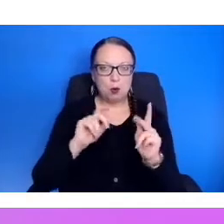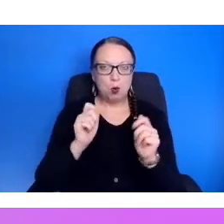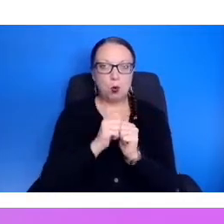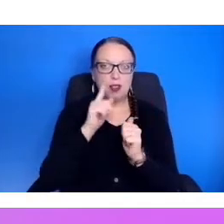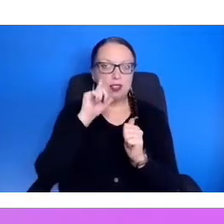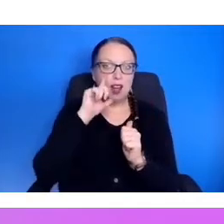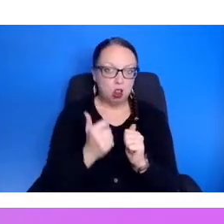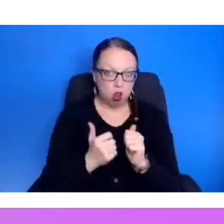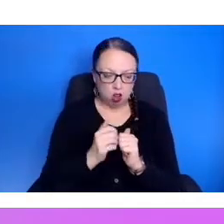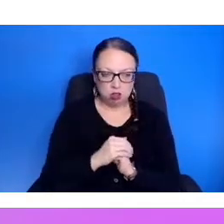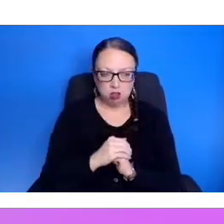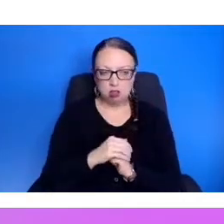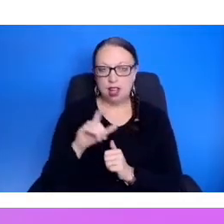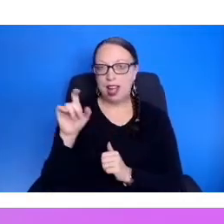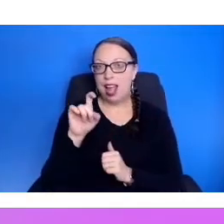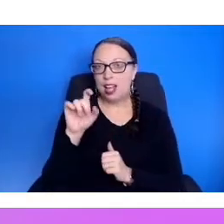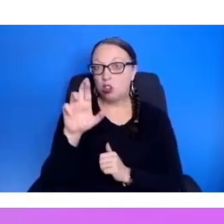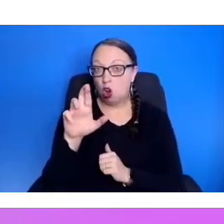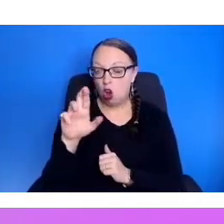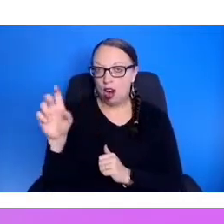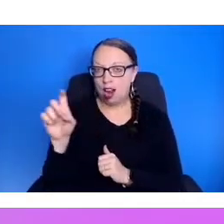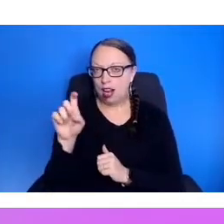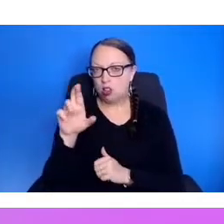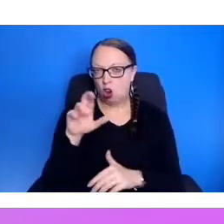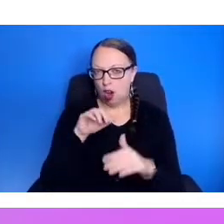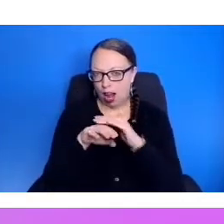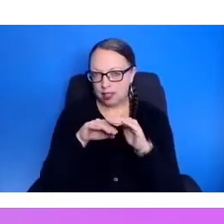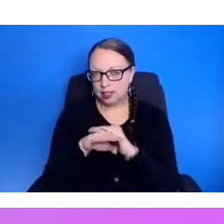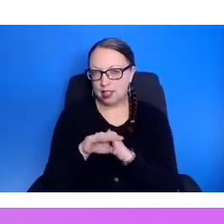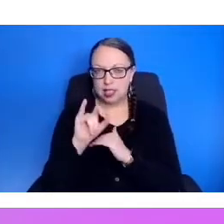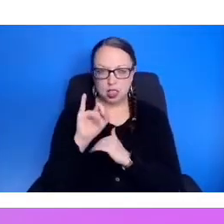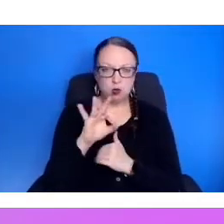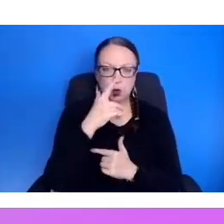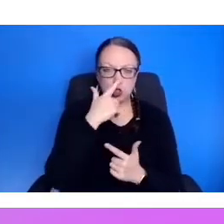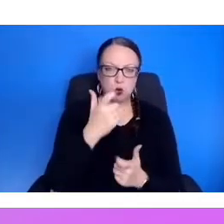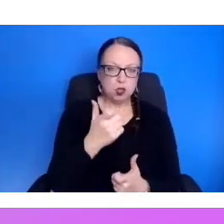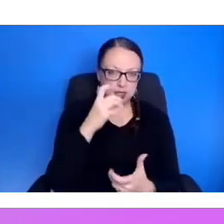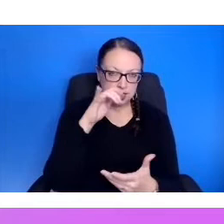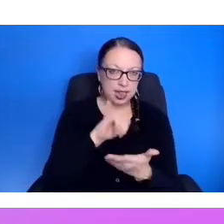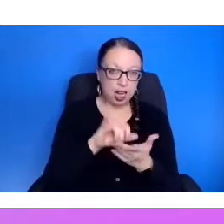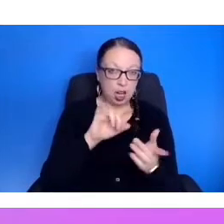I'm quite involved in XR Access, so anyone who's interested in immersive technology please go and have a look there